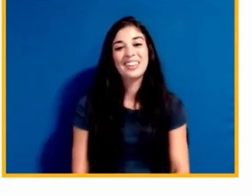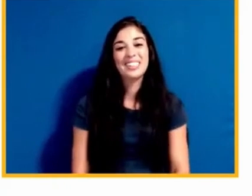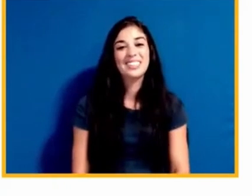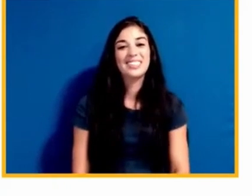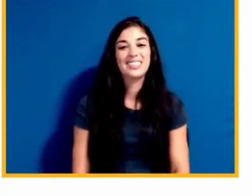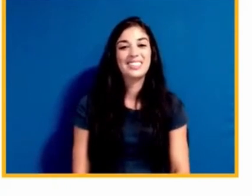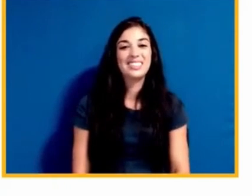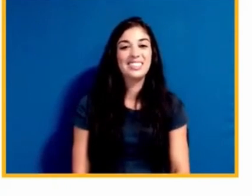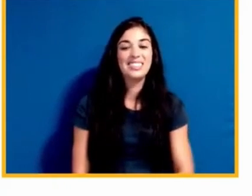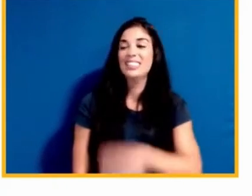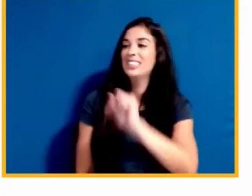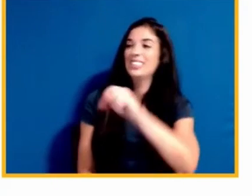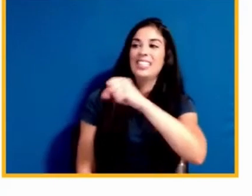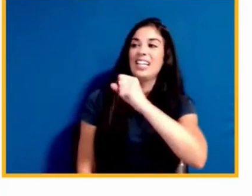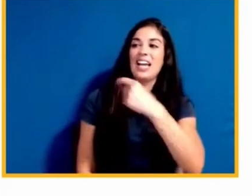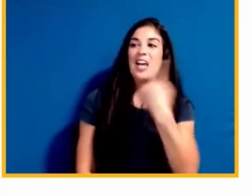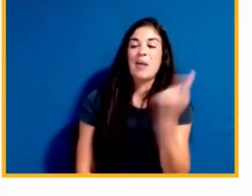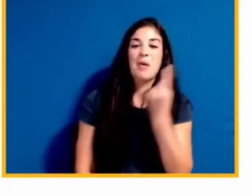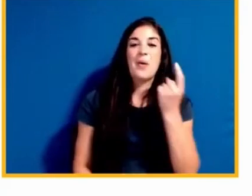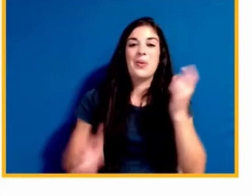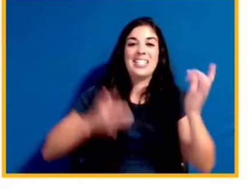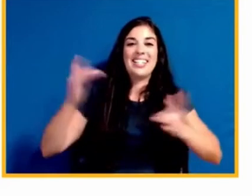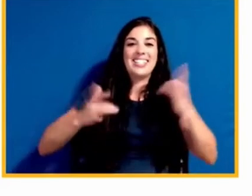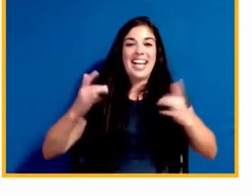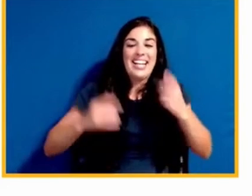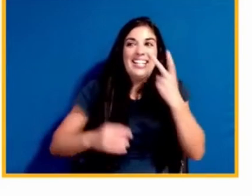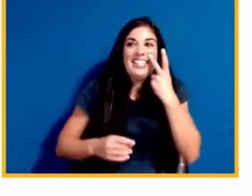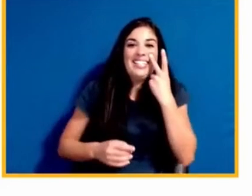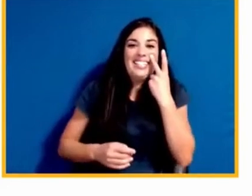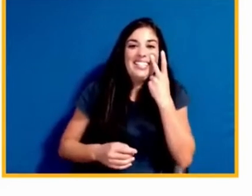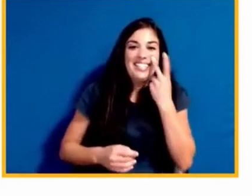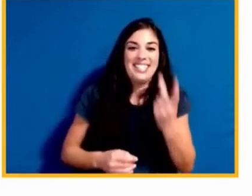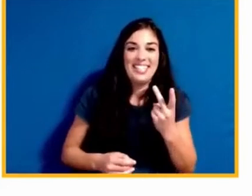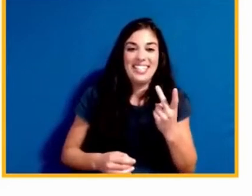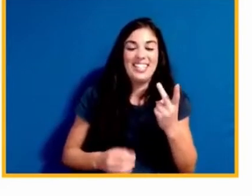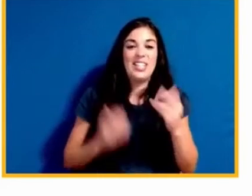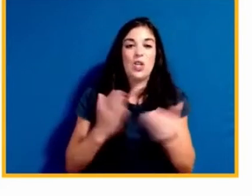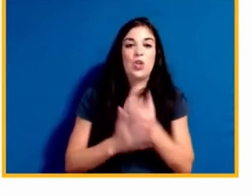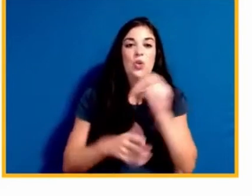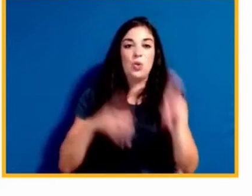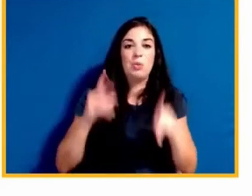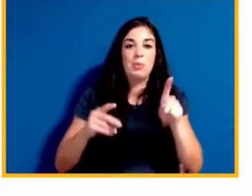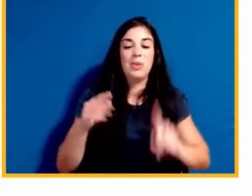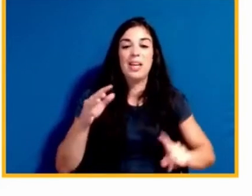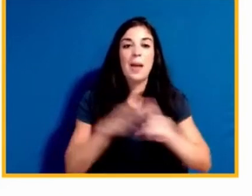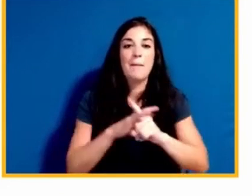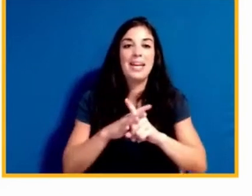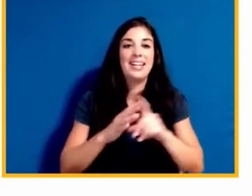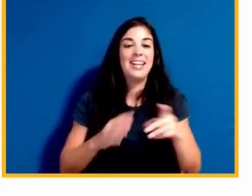[Kendi] Yep. Yeah, and I'm always excited just to see like the new people that come in, you know what I mean,